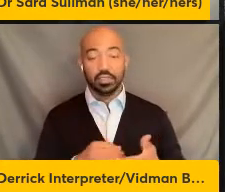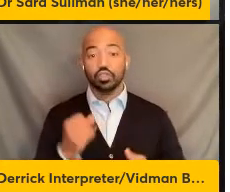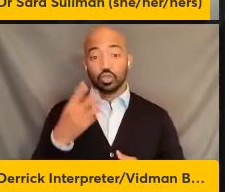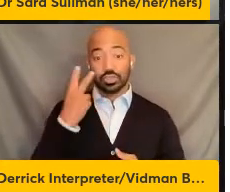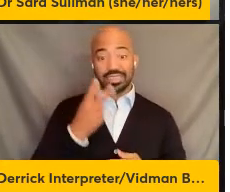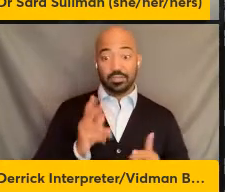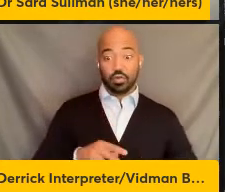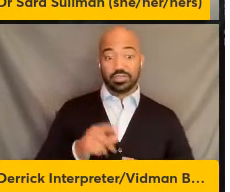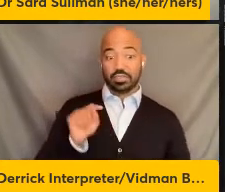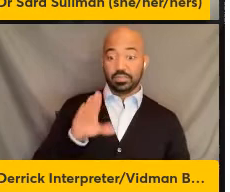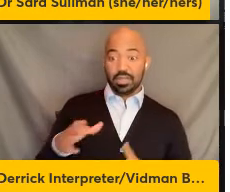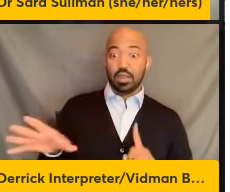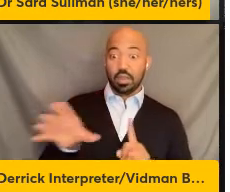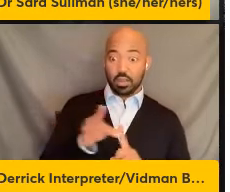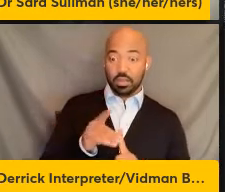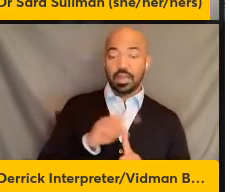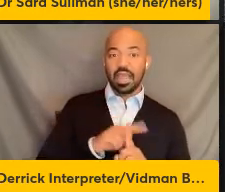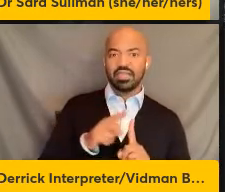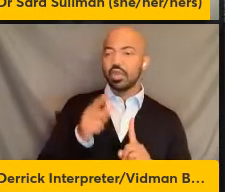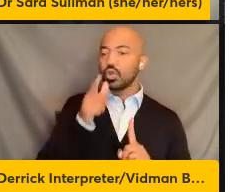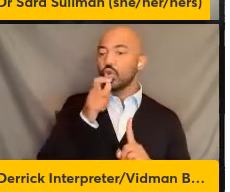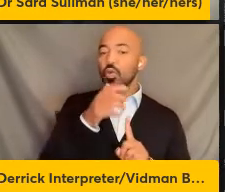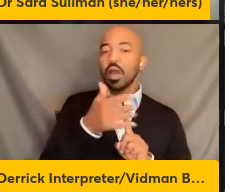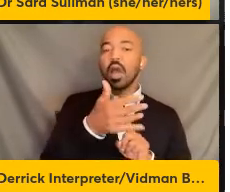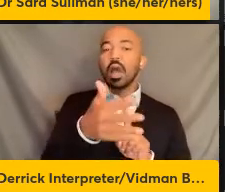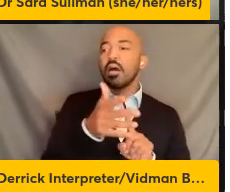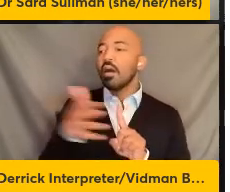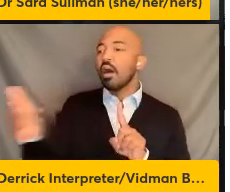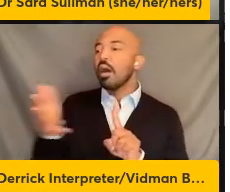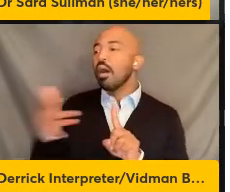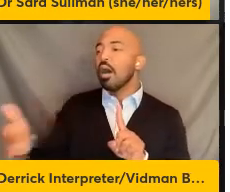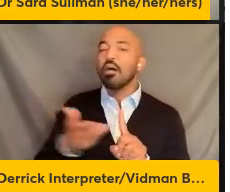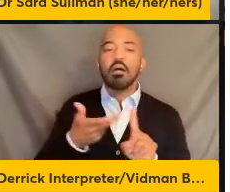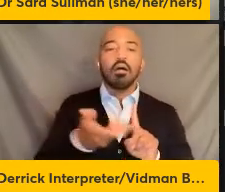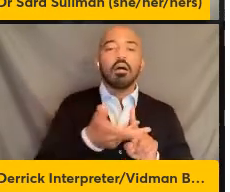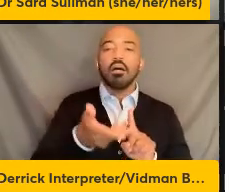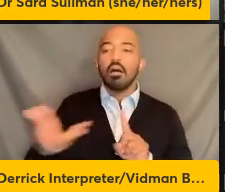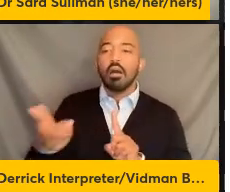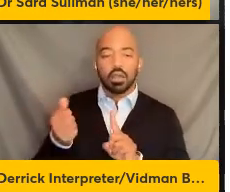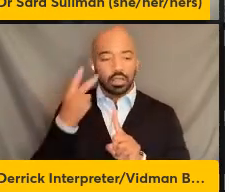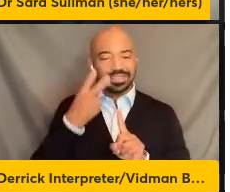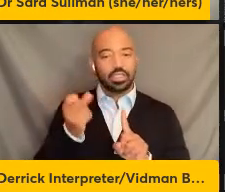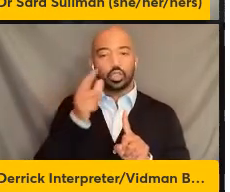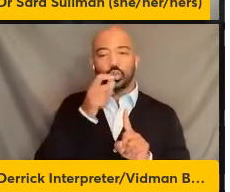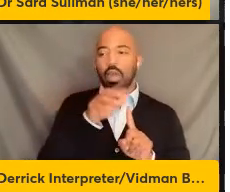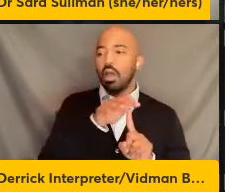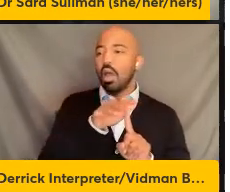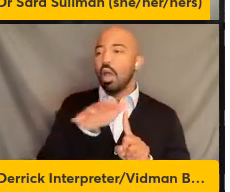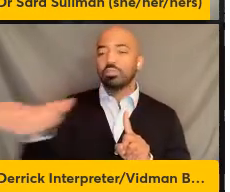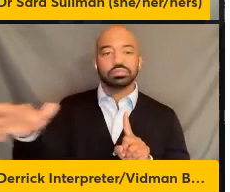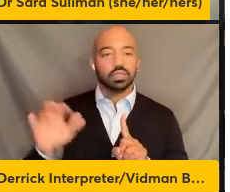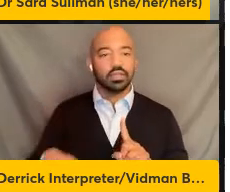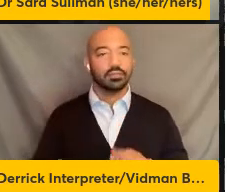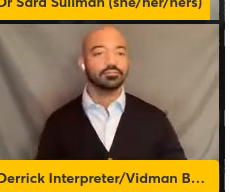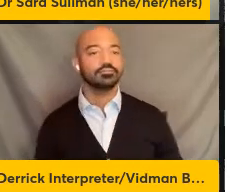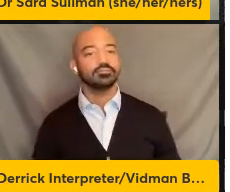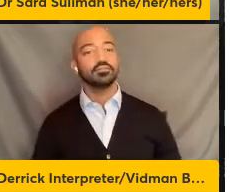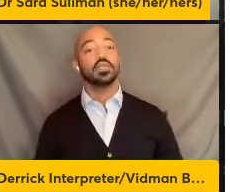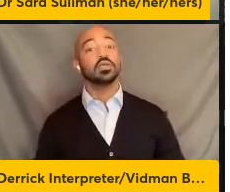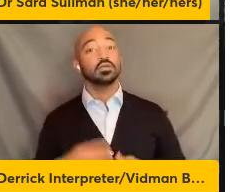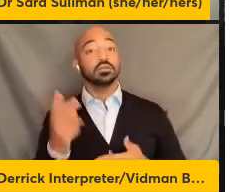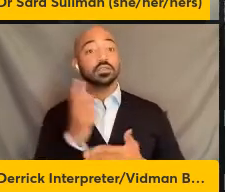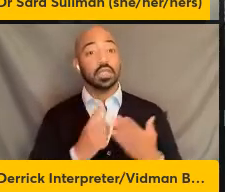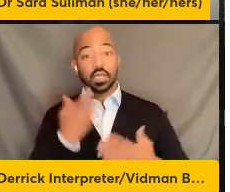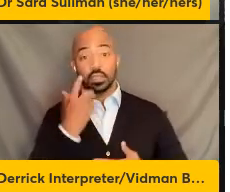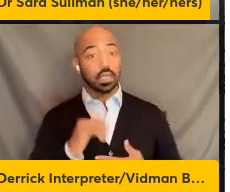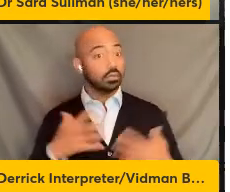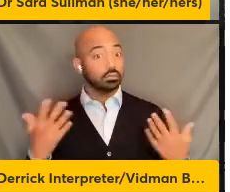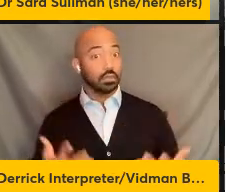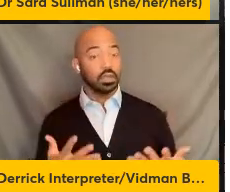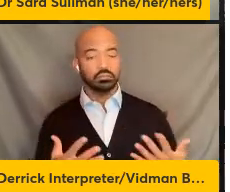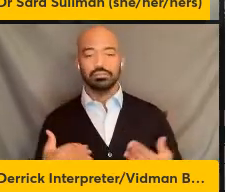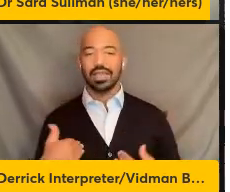you know that they have been exposed to the bacteria. So the parents study design goes as follows. We have over 3000 index